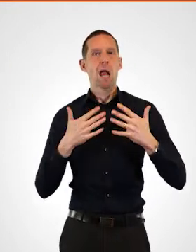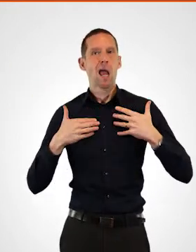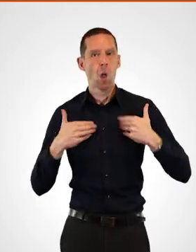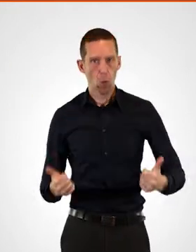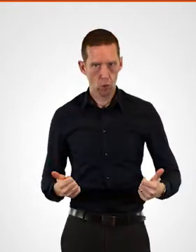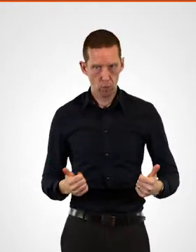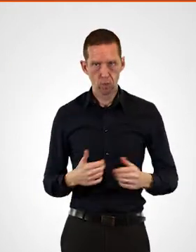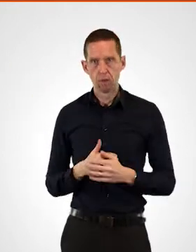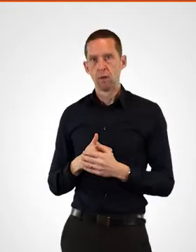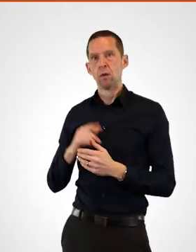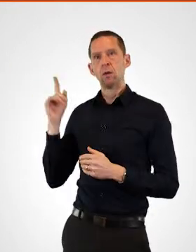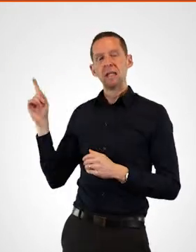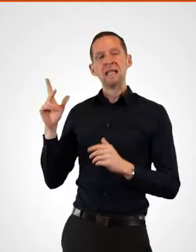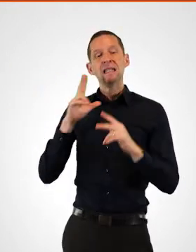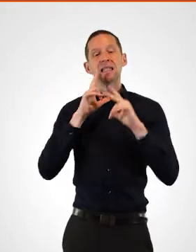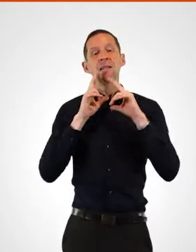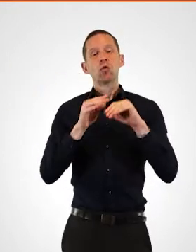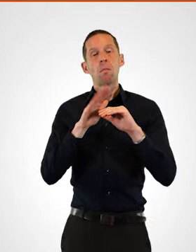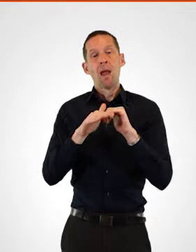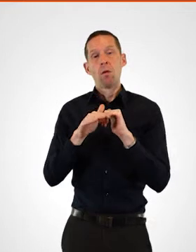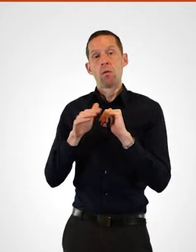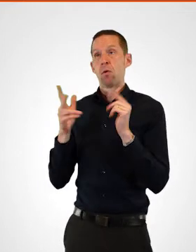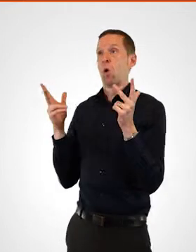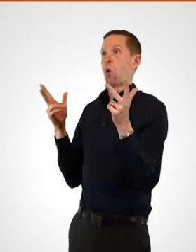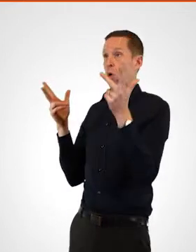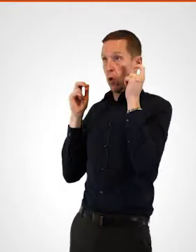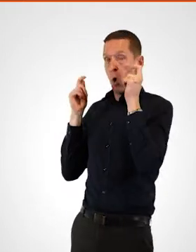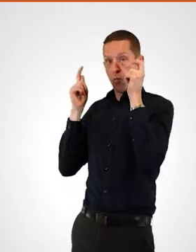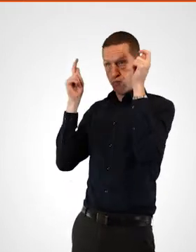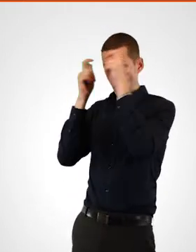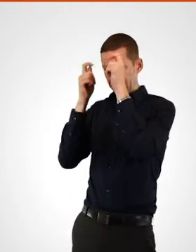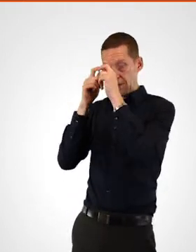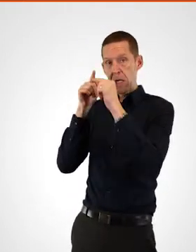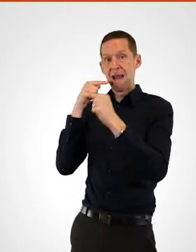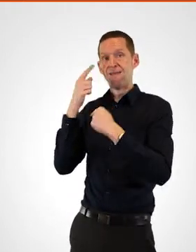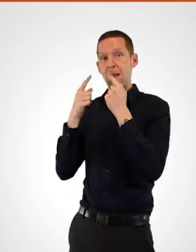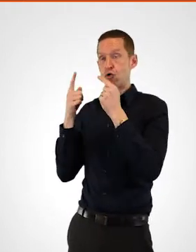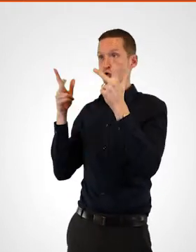Speech of course is all about processing, moving information,